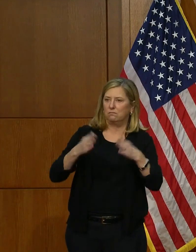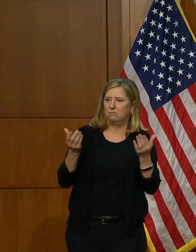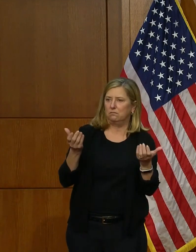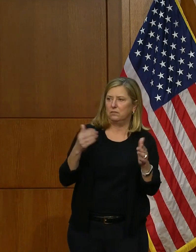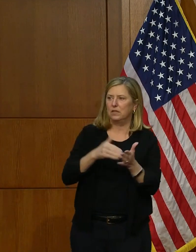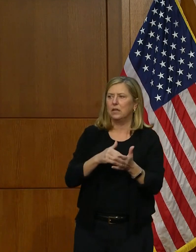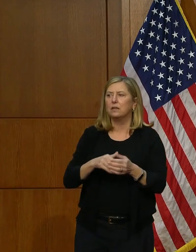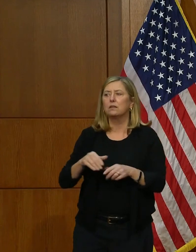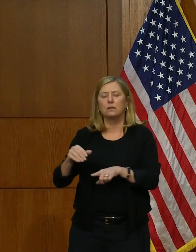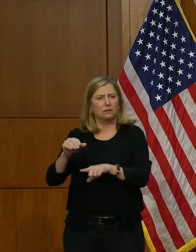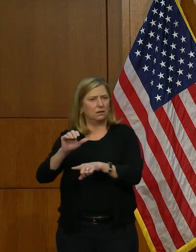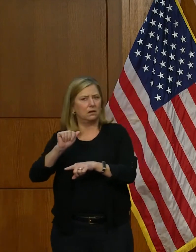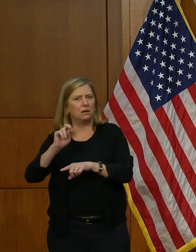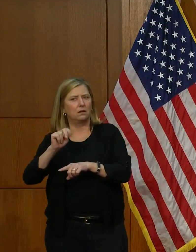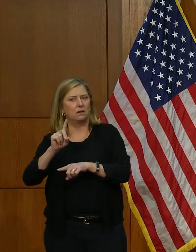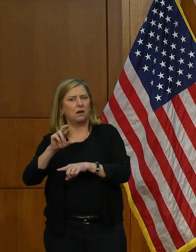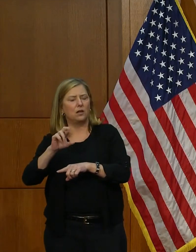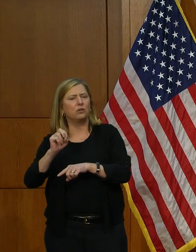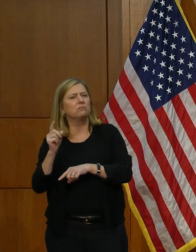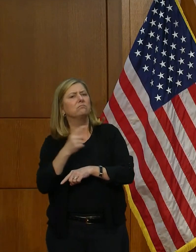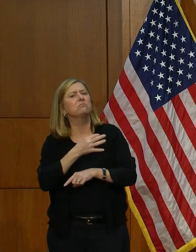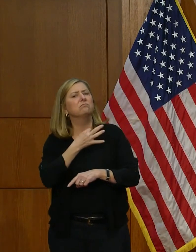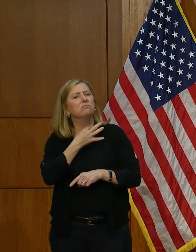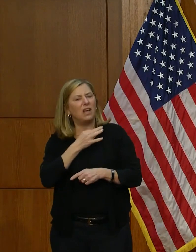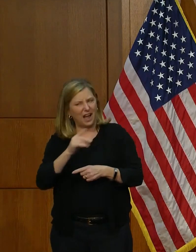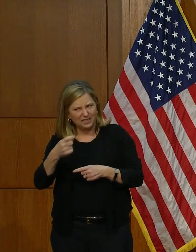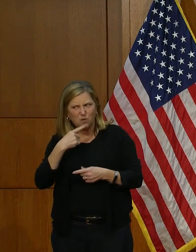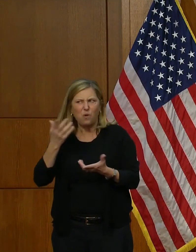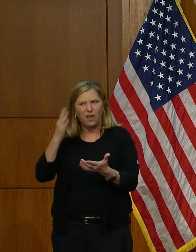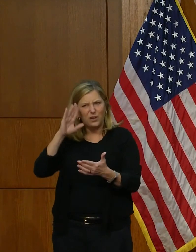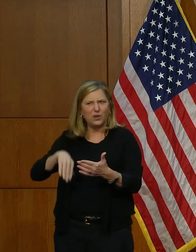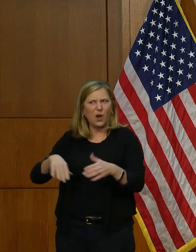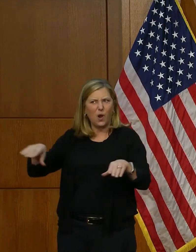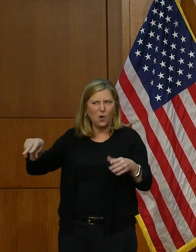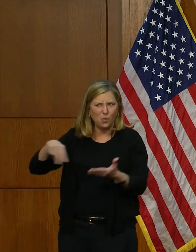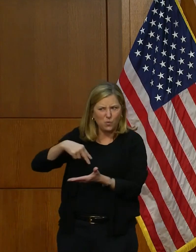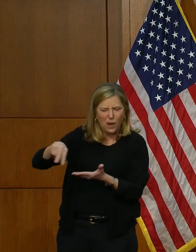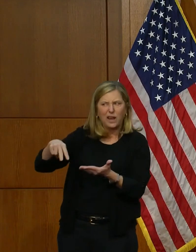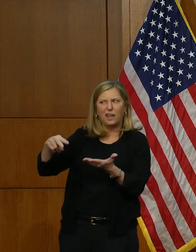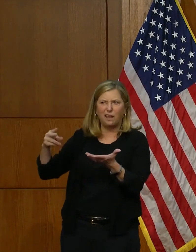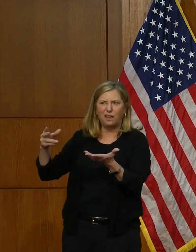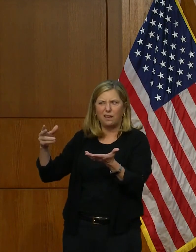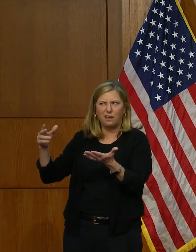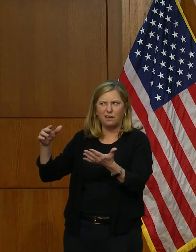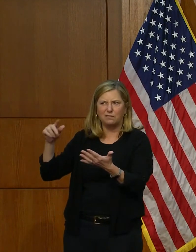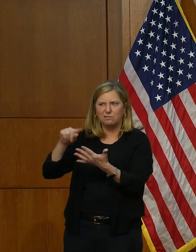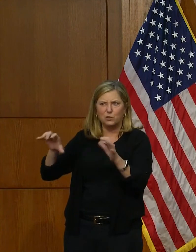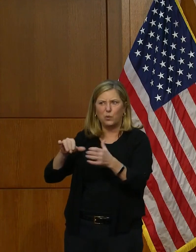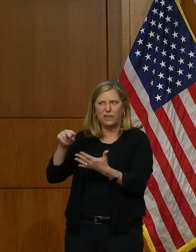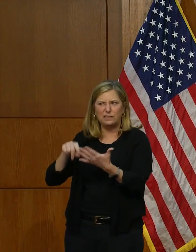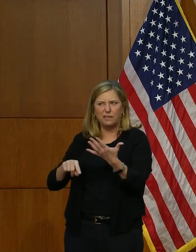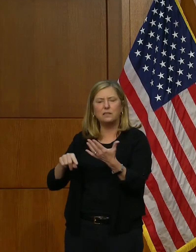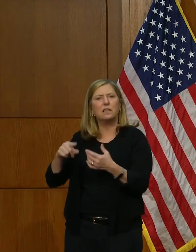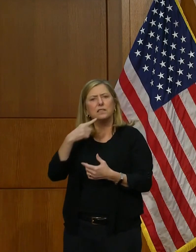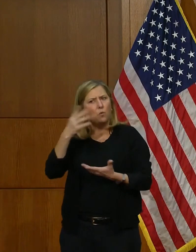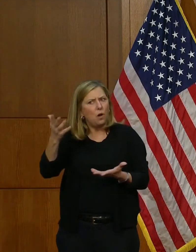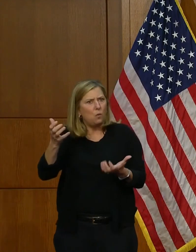WE CAN. YES ABOUT THAT THINGS